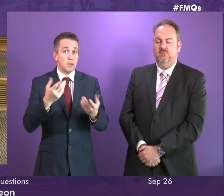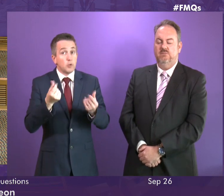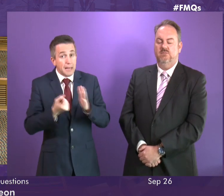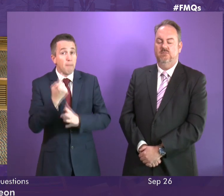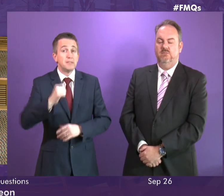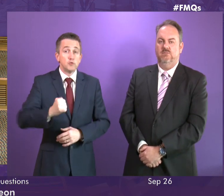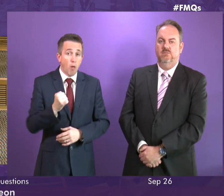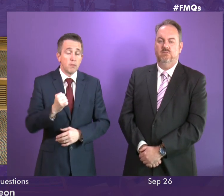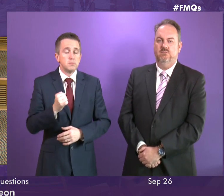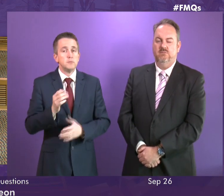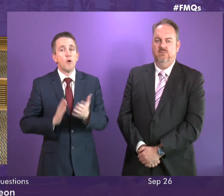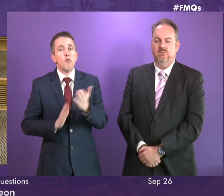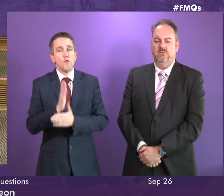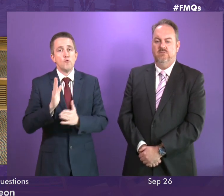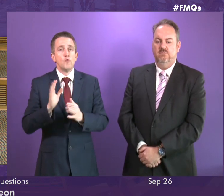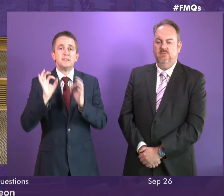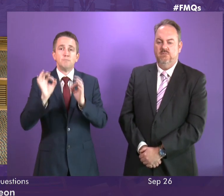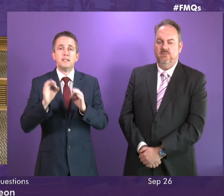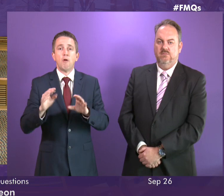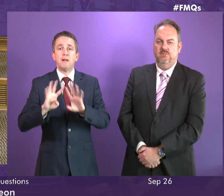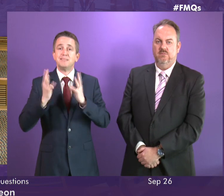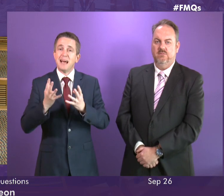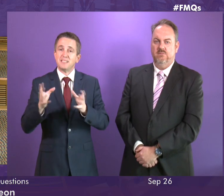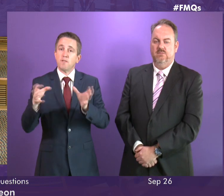Scotland. Through the victims task force, we are considering how such issues might be